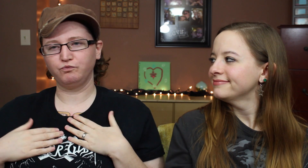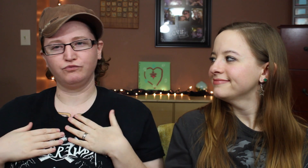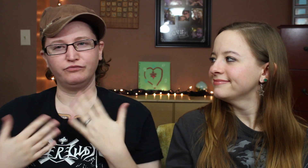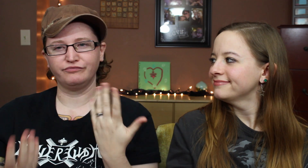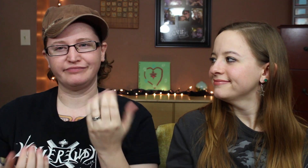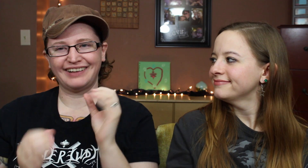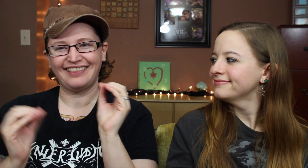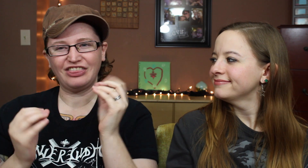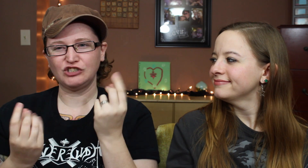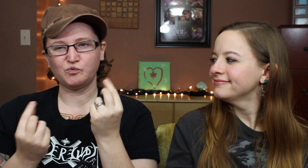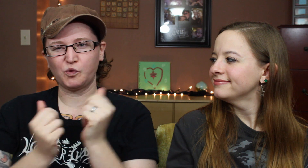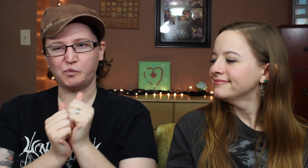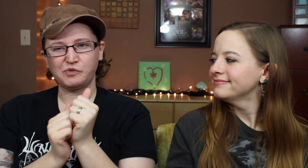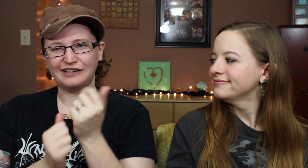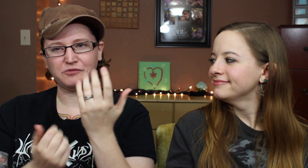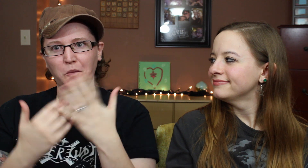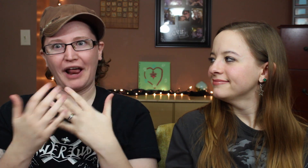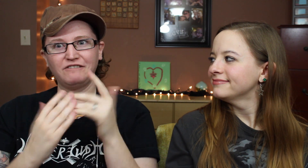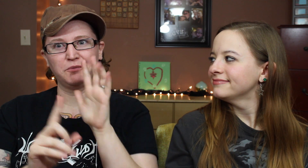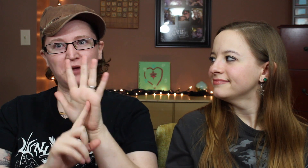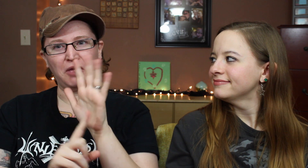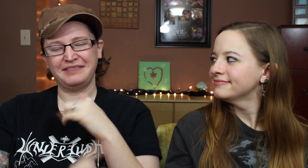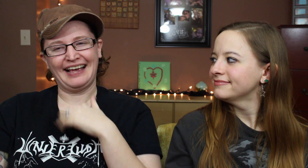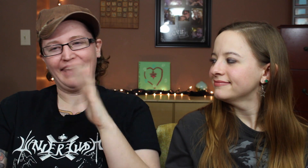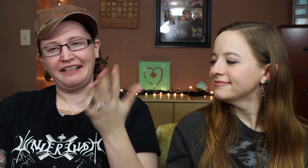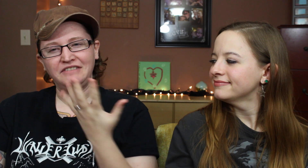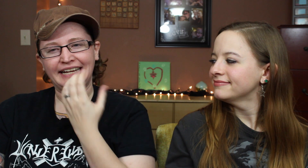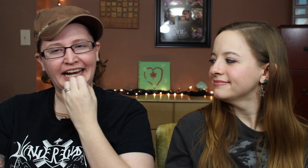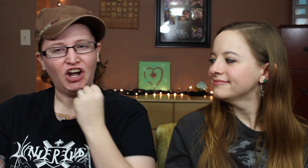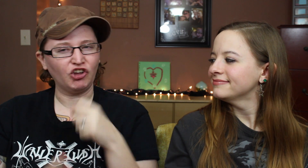just find through my own avenues. I don't really always